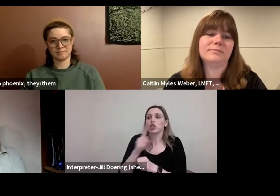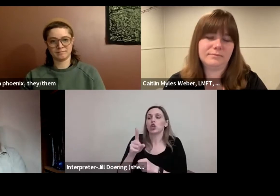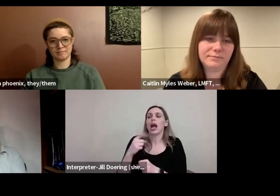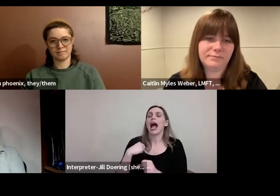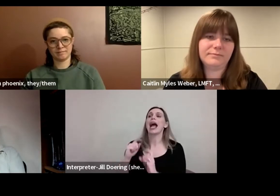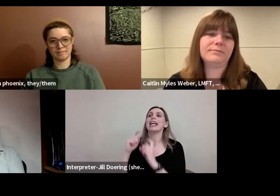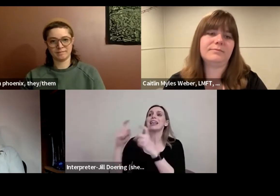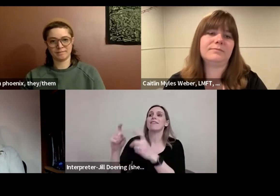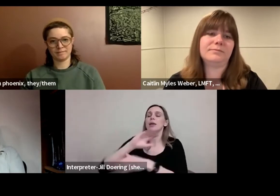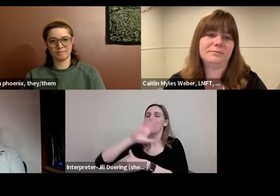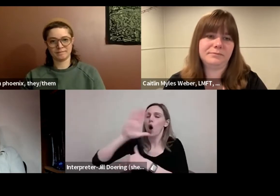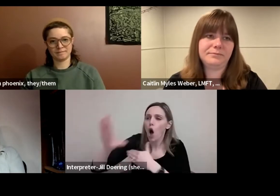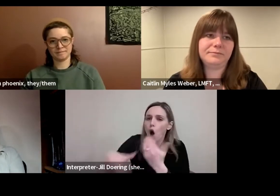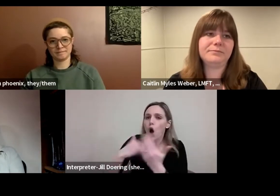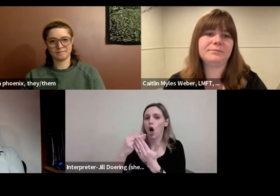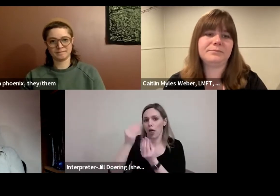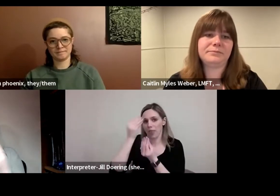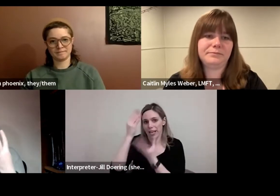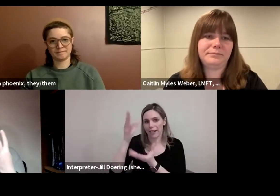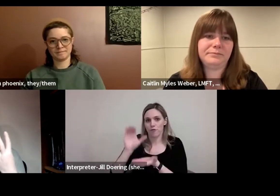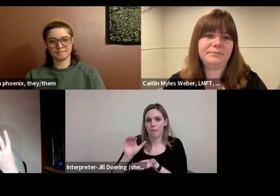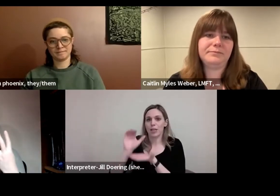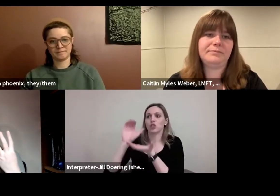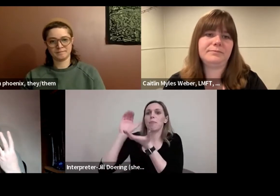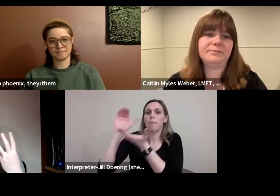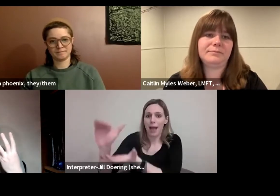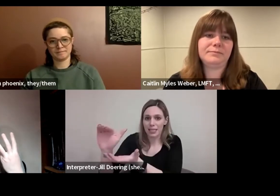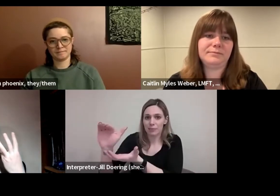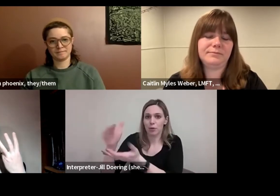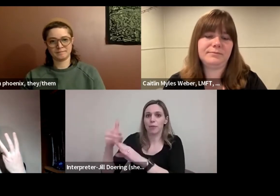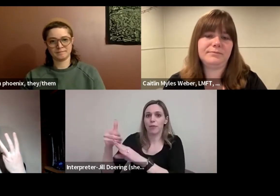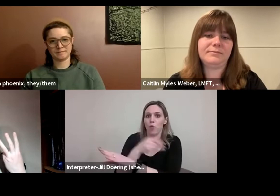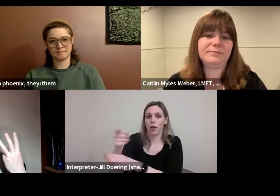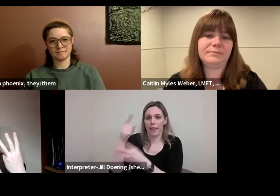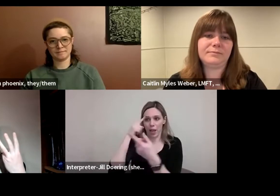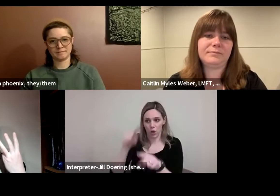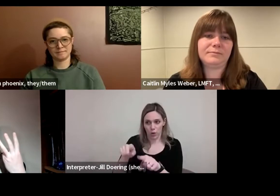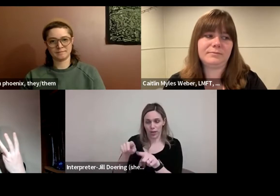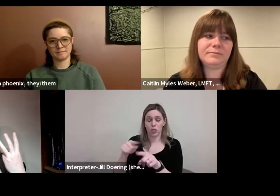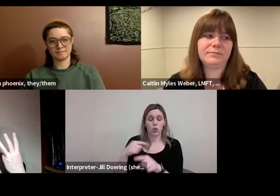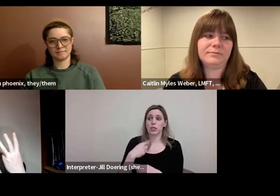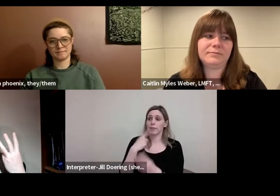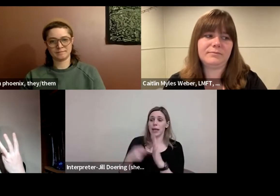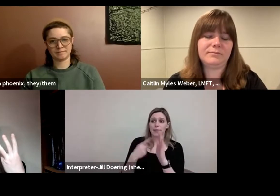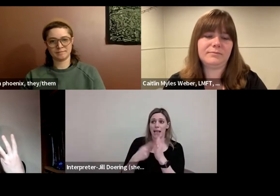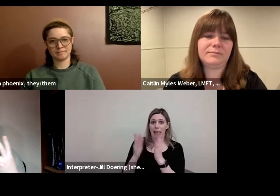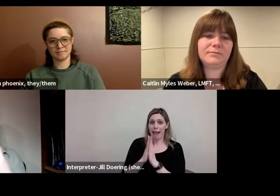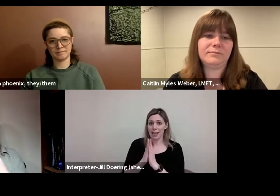And I tend to say I'm looking for only one of three answers at the end of this conversation,